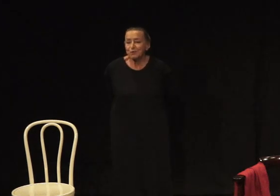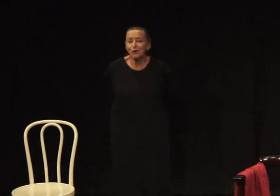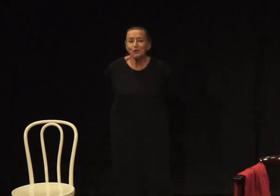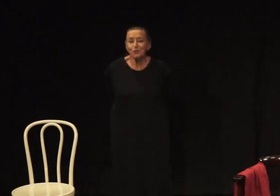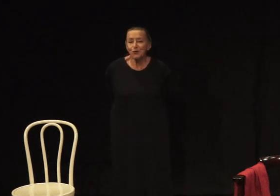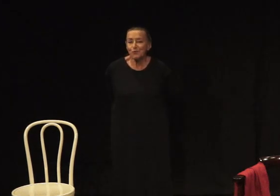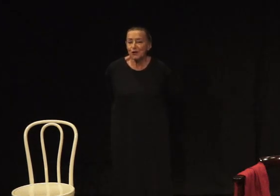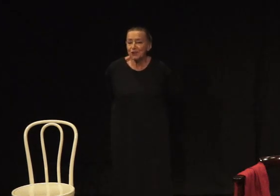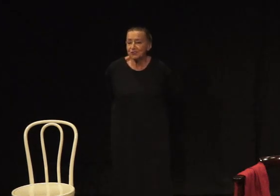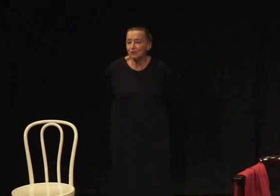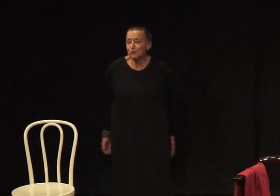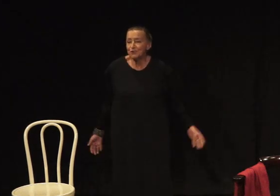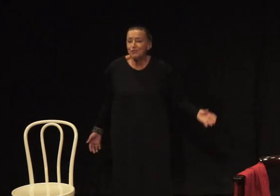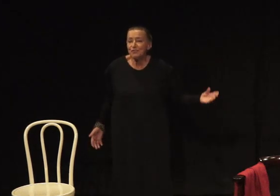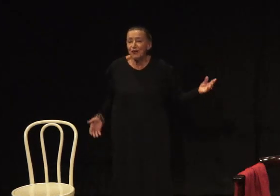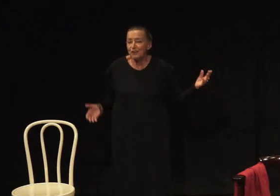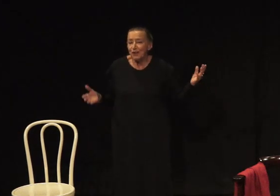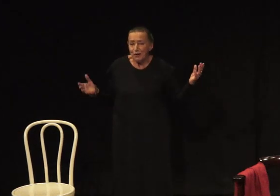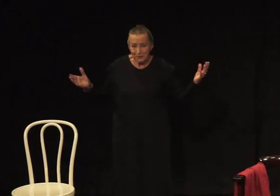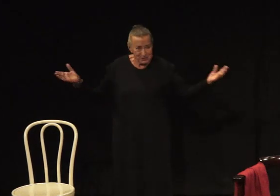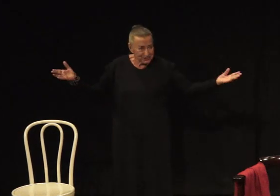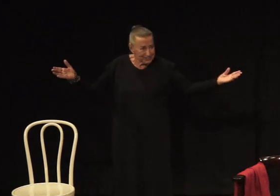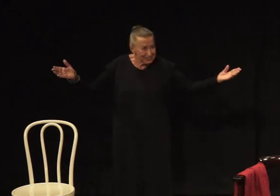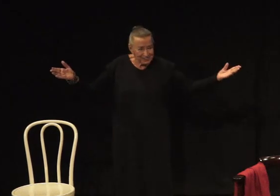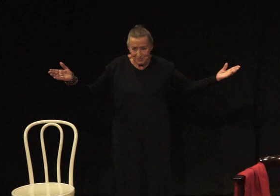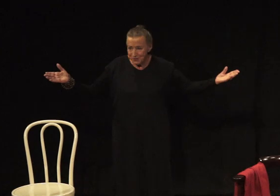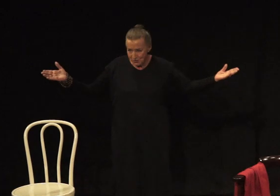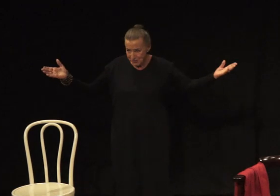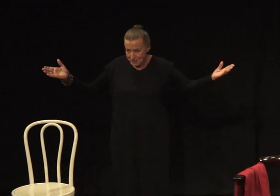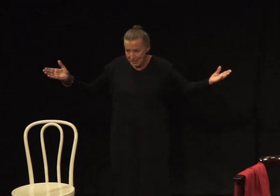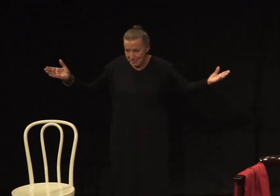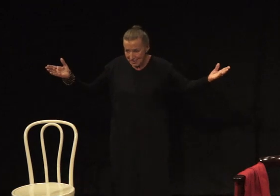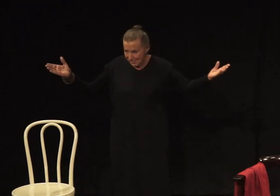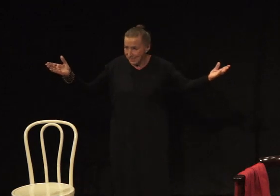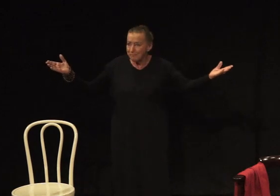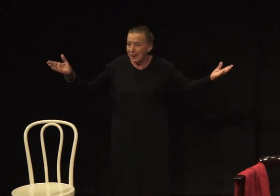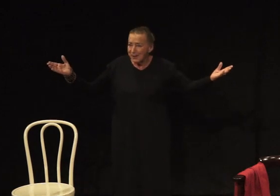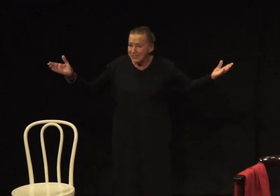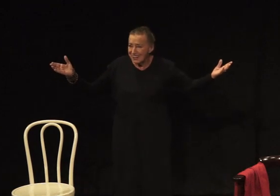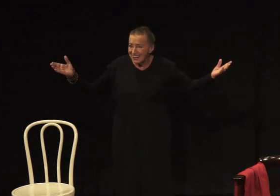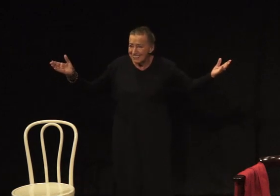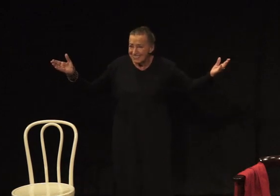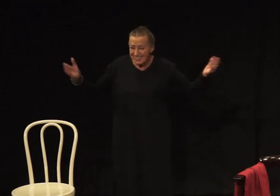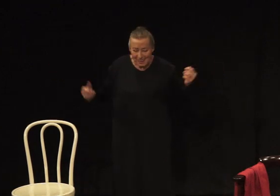told those who passed that the home was welcoming to any guest.